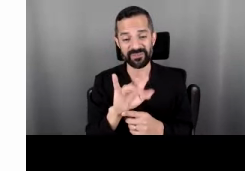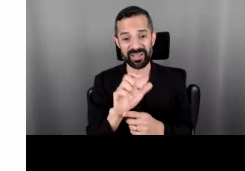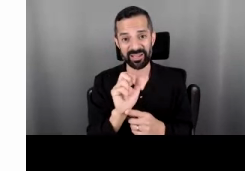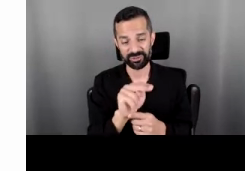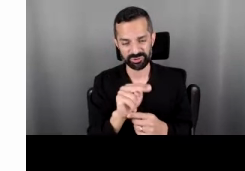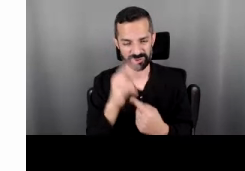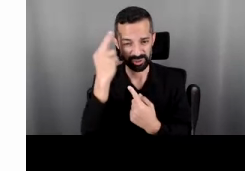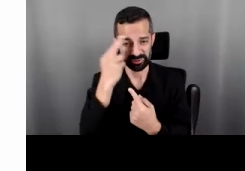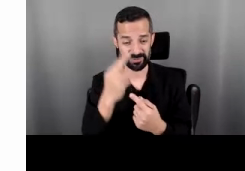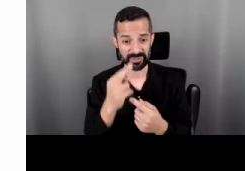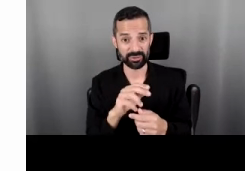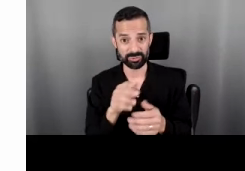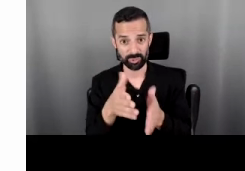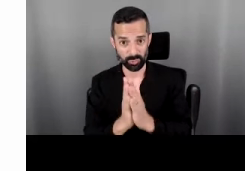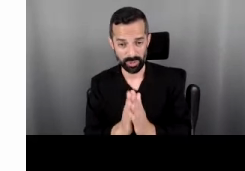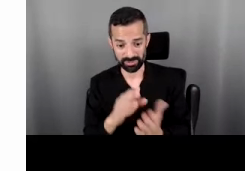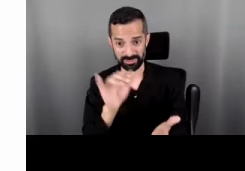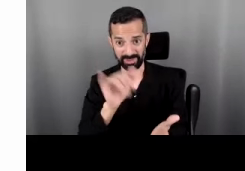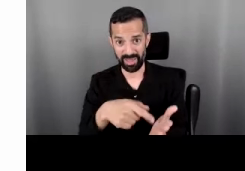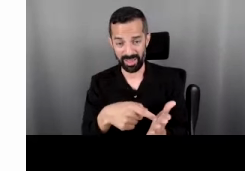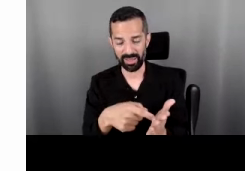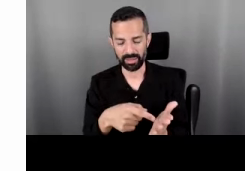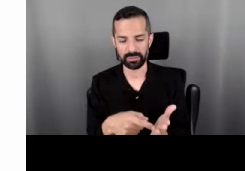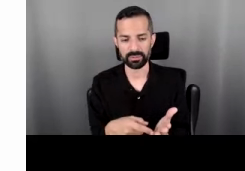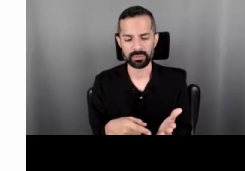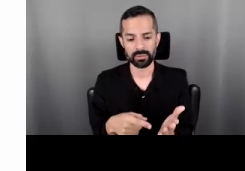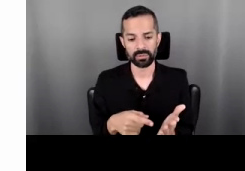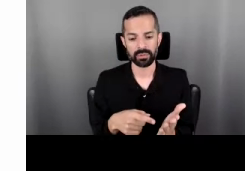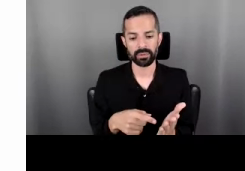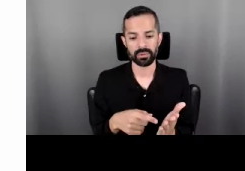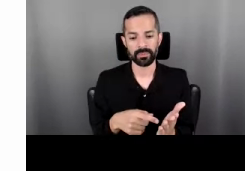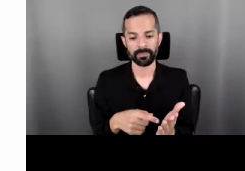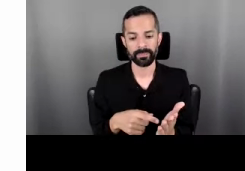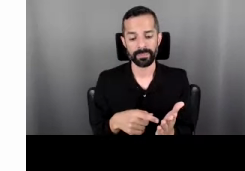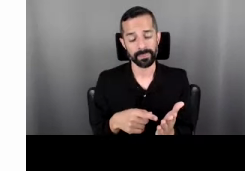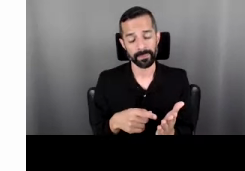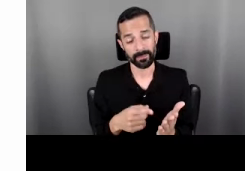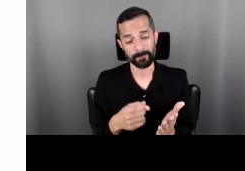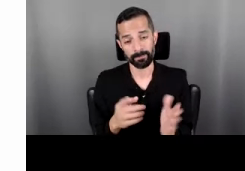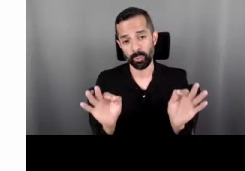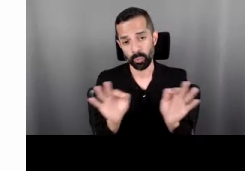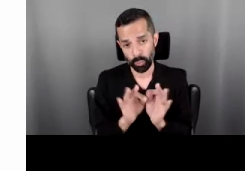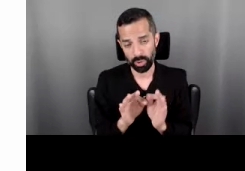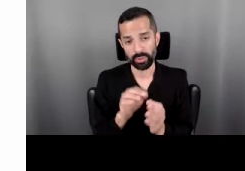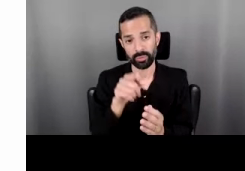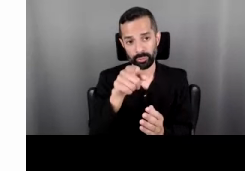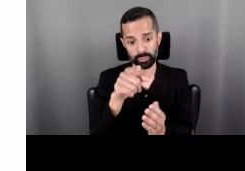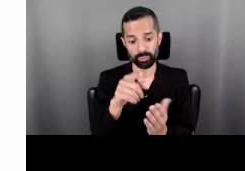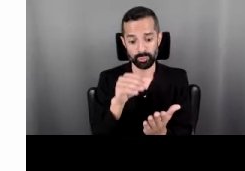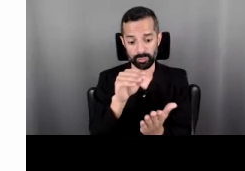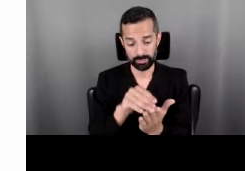for the resource request, you know, it would do you. Well, right. To reference back to how